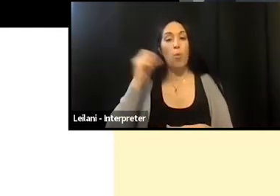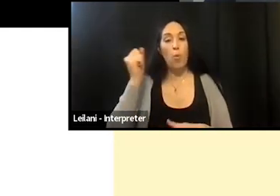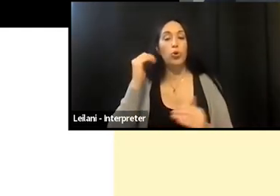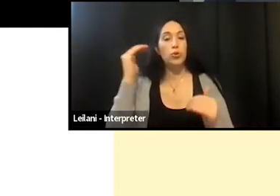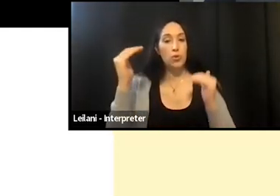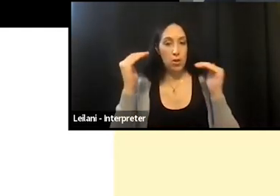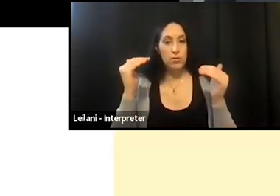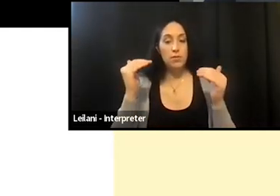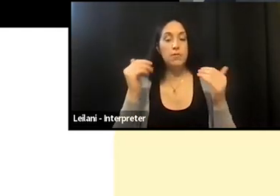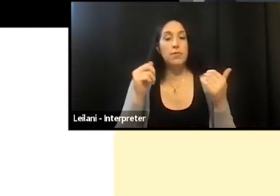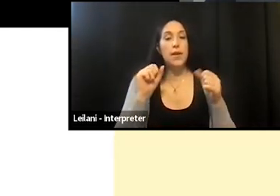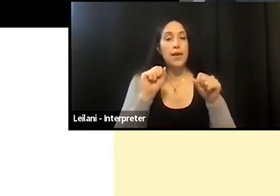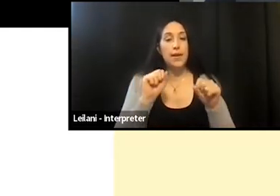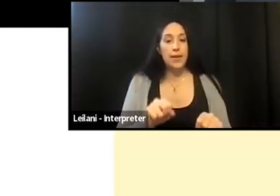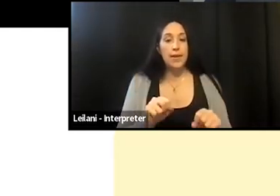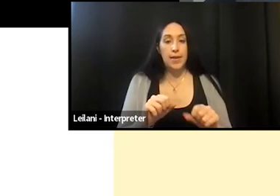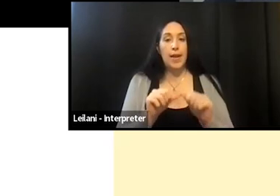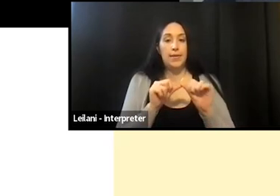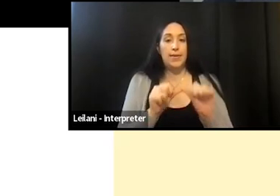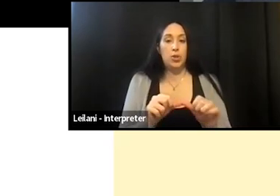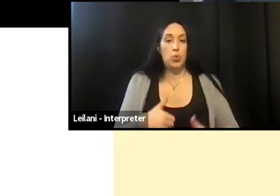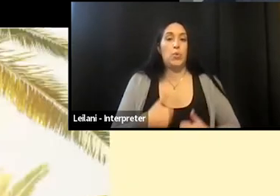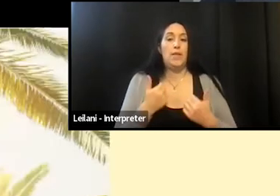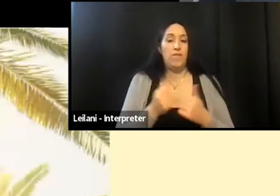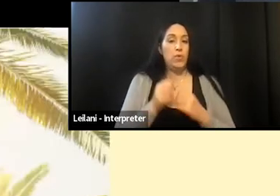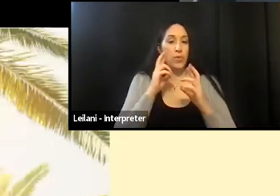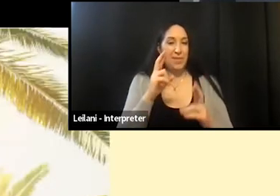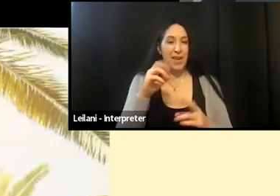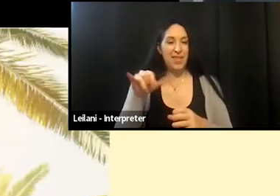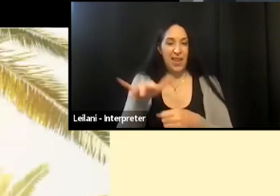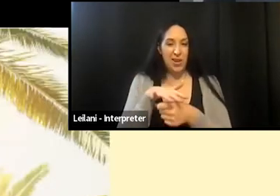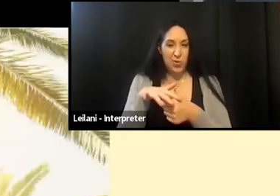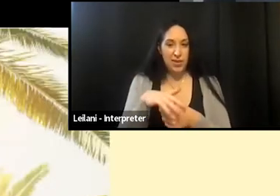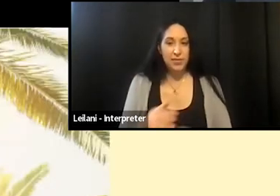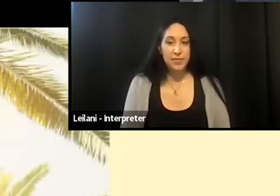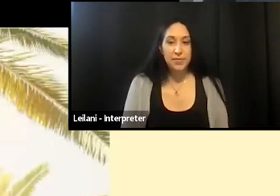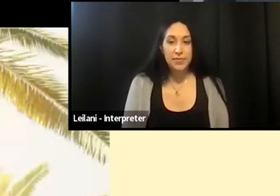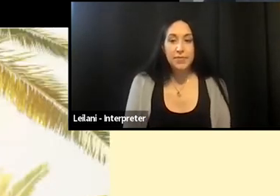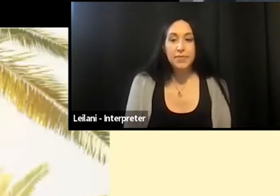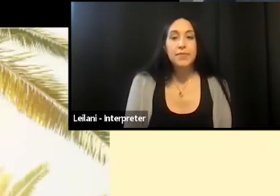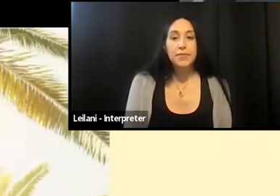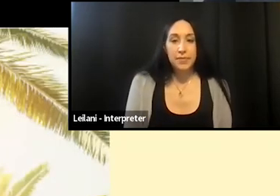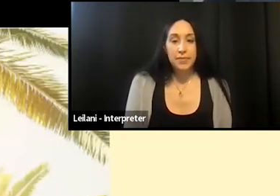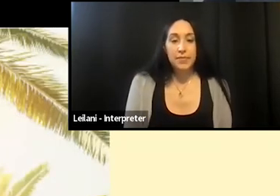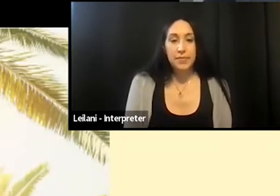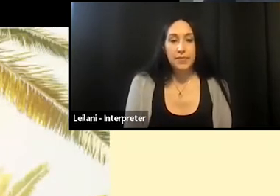in the Healthy West Kendall Service area. Next slide, please. And just briefly, before we begin